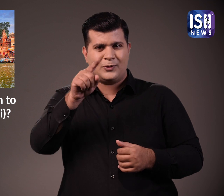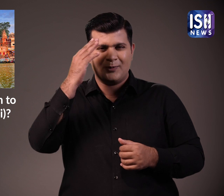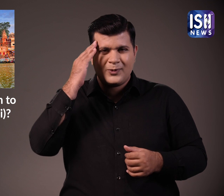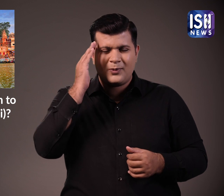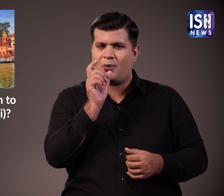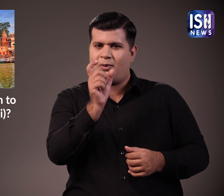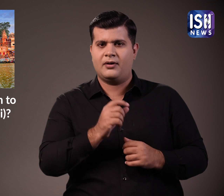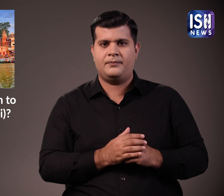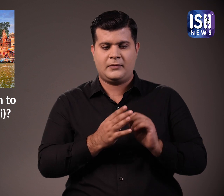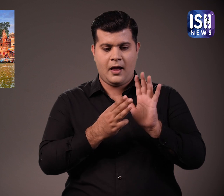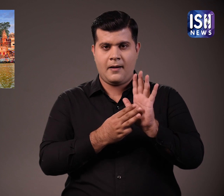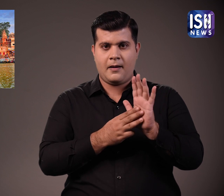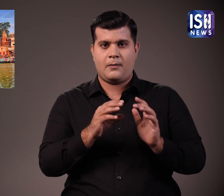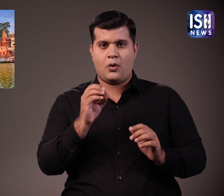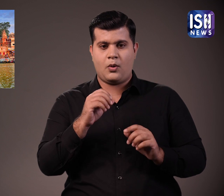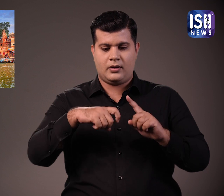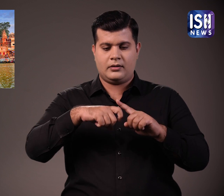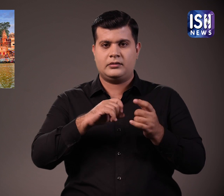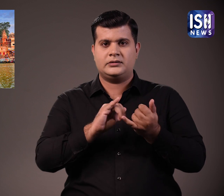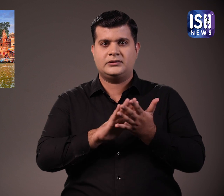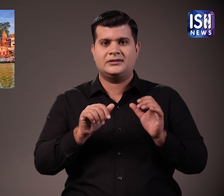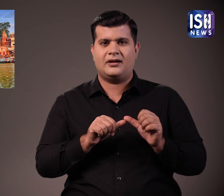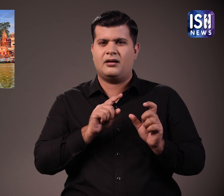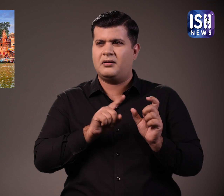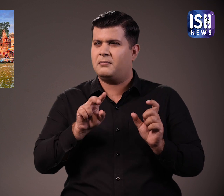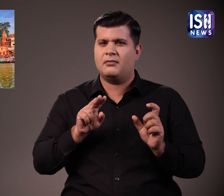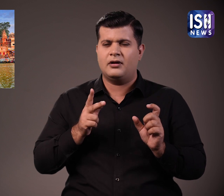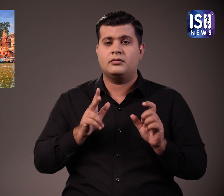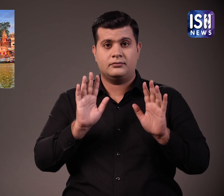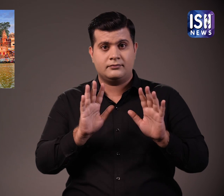Do you know the meaning of the word "Moksha"?